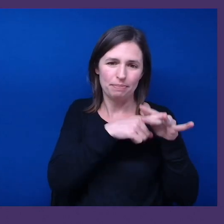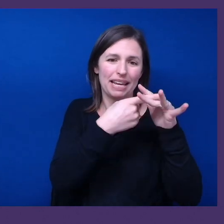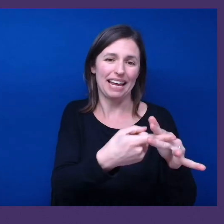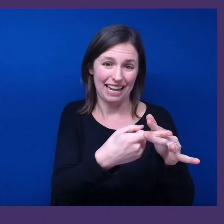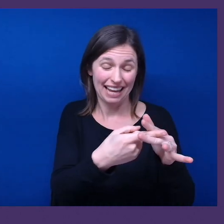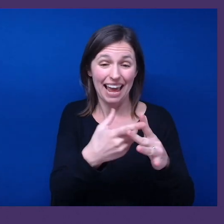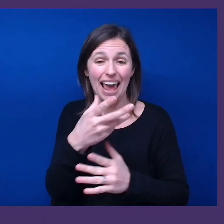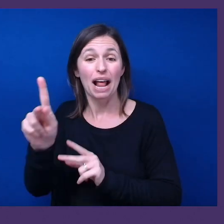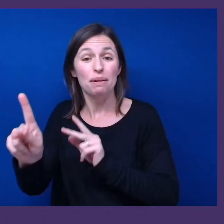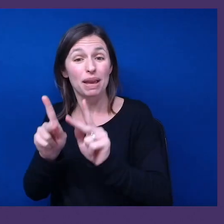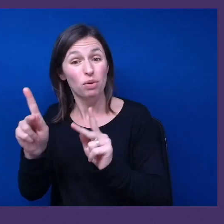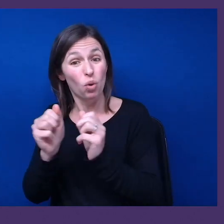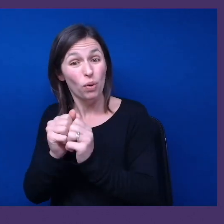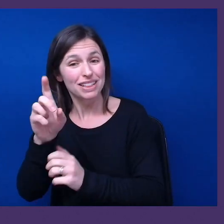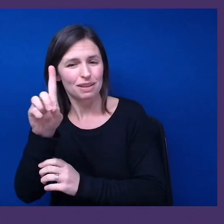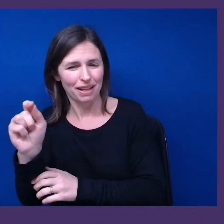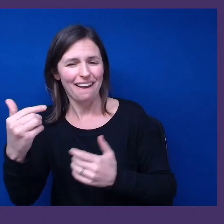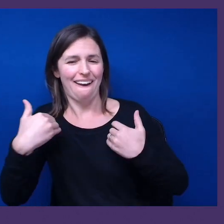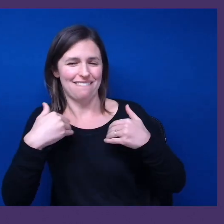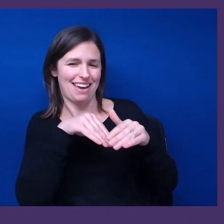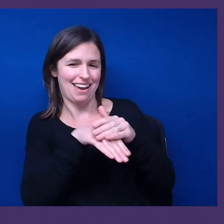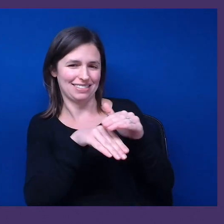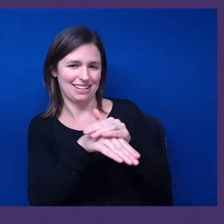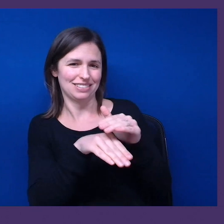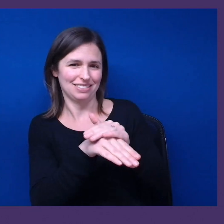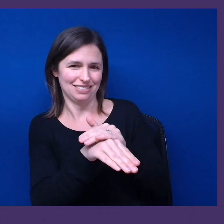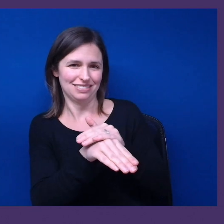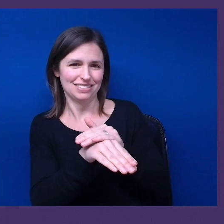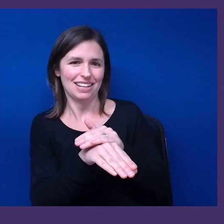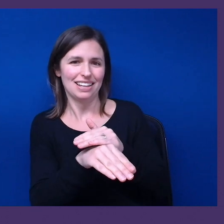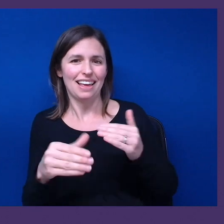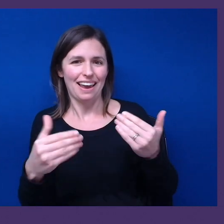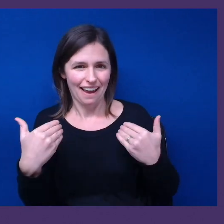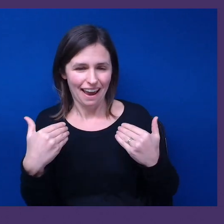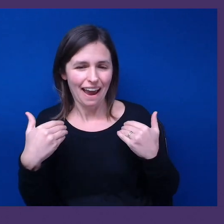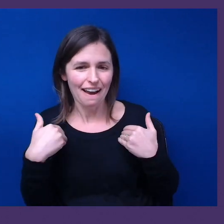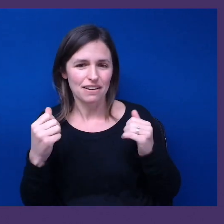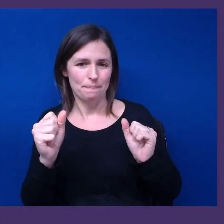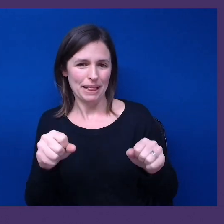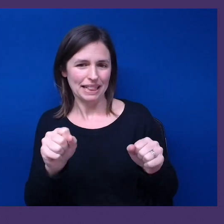Employers must actively remove attitudinal and systemic barriers.